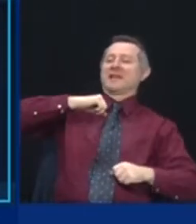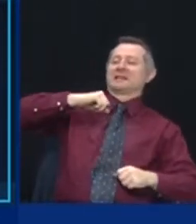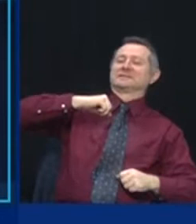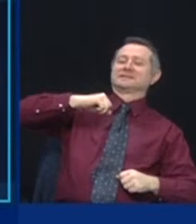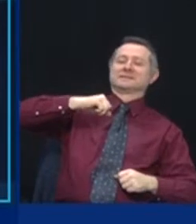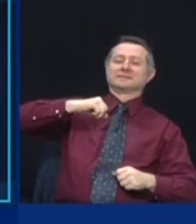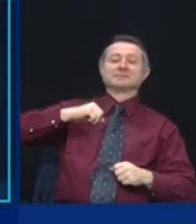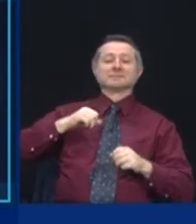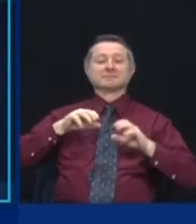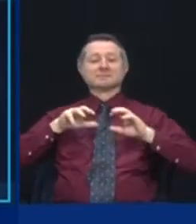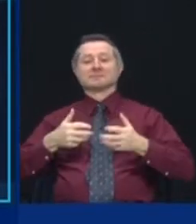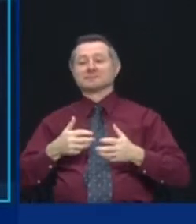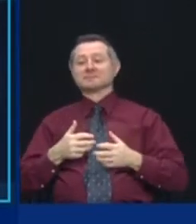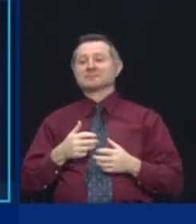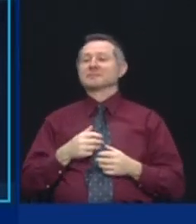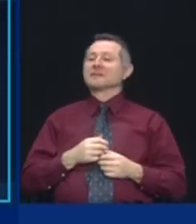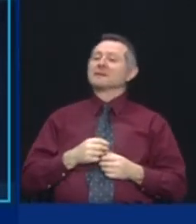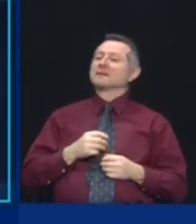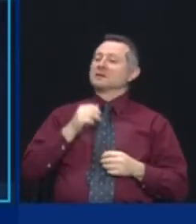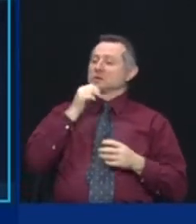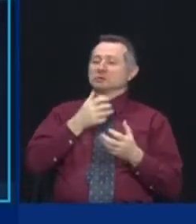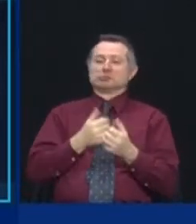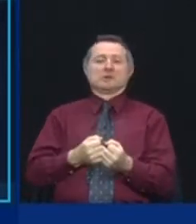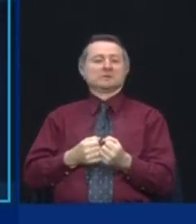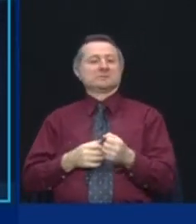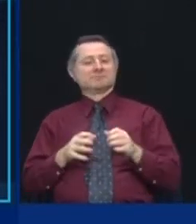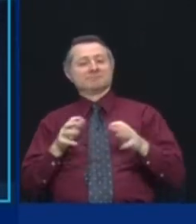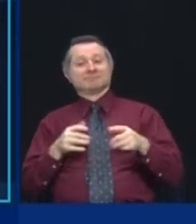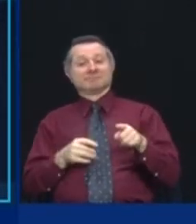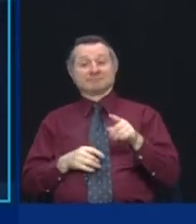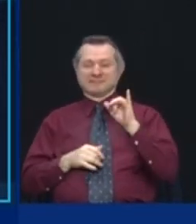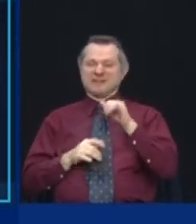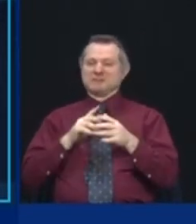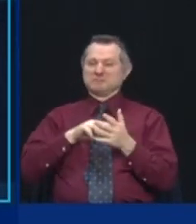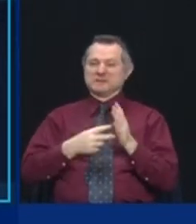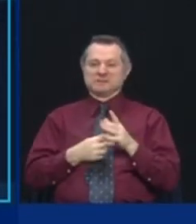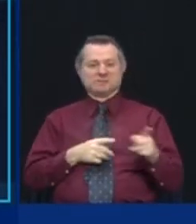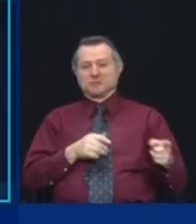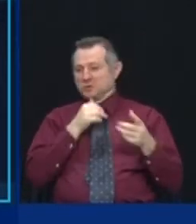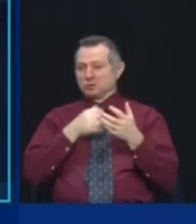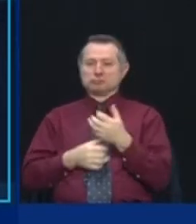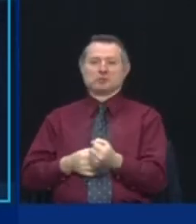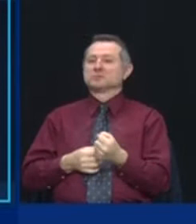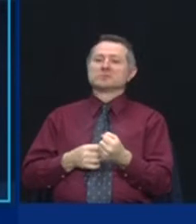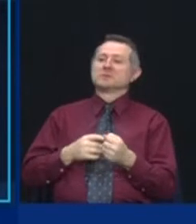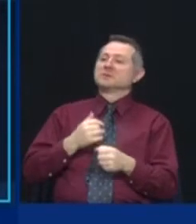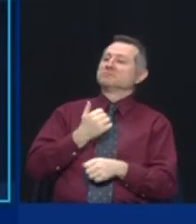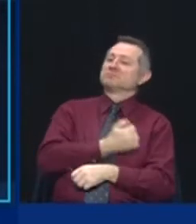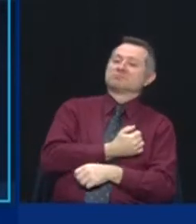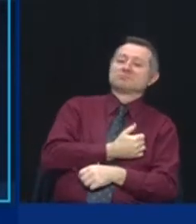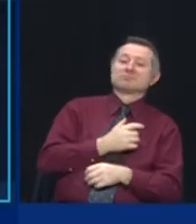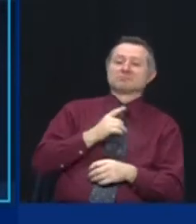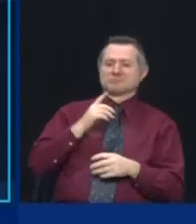ABOUT IT. VACCINE HESITANCY. I DON'T LIKE THE WORD HESITANCY.